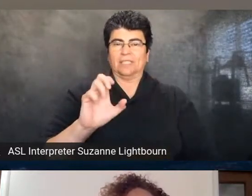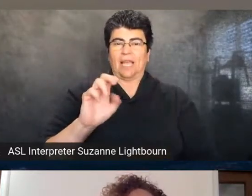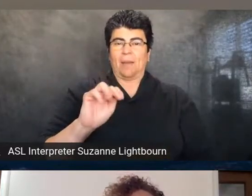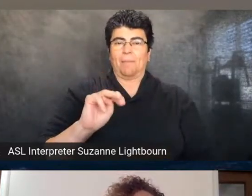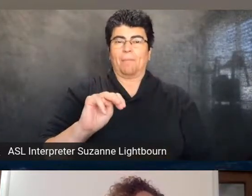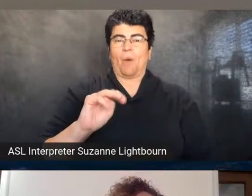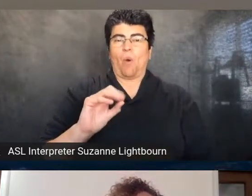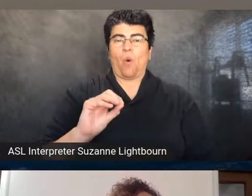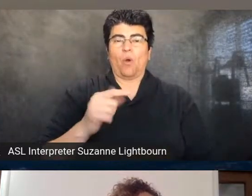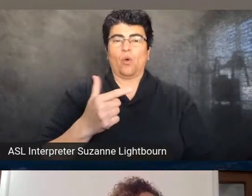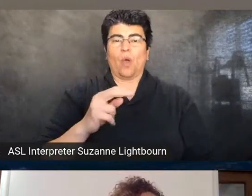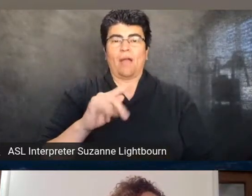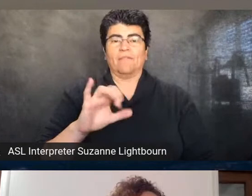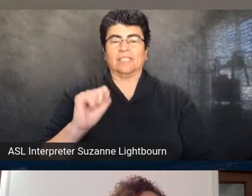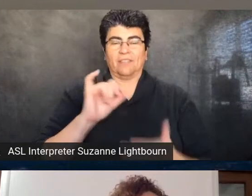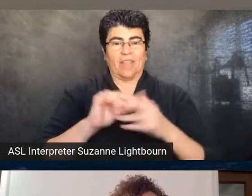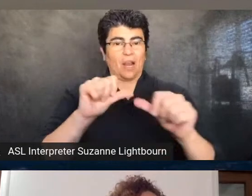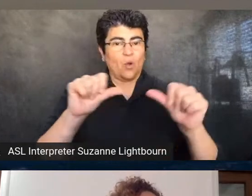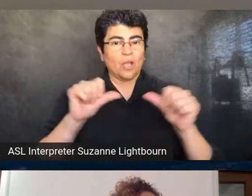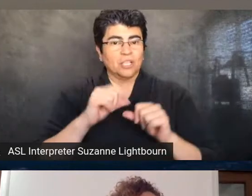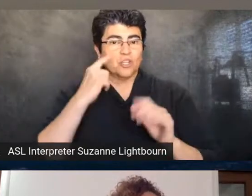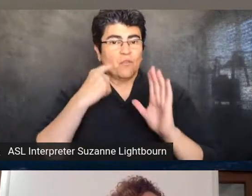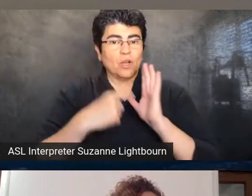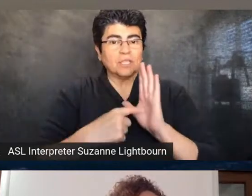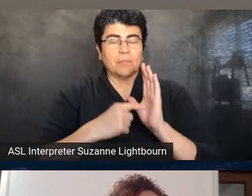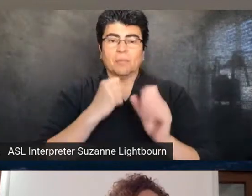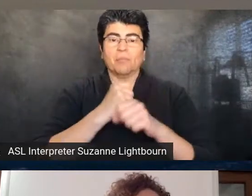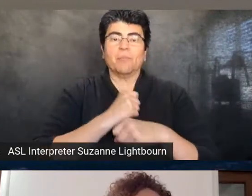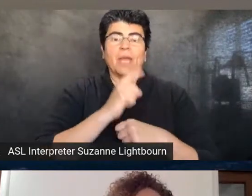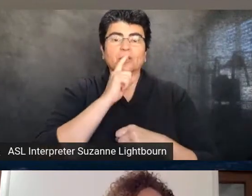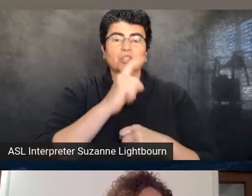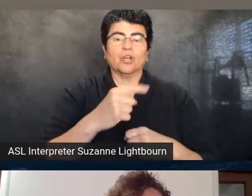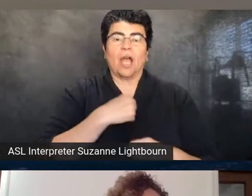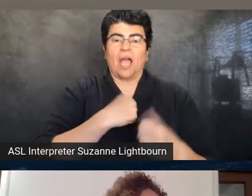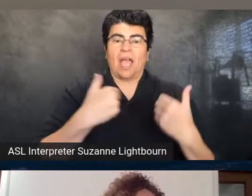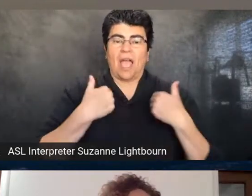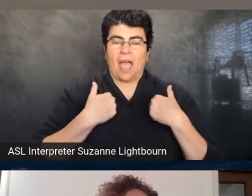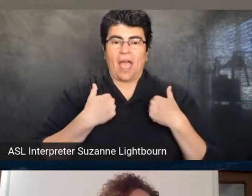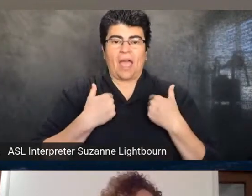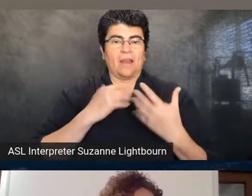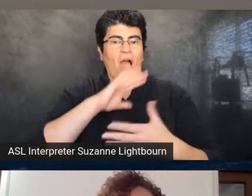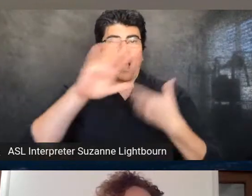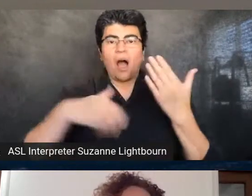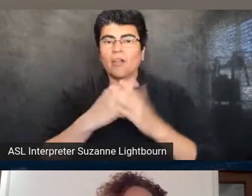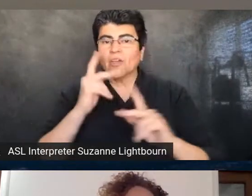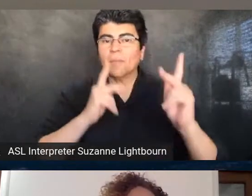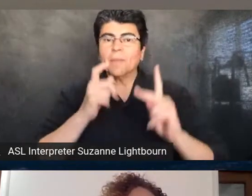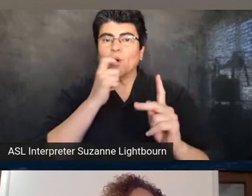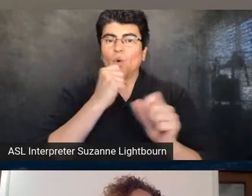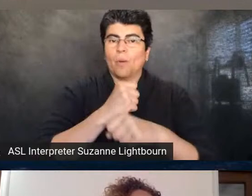as an example and make sure that all the people that make up the demographic for that location